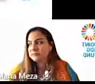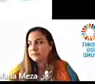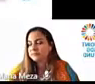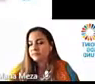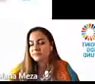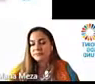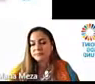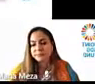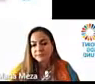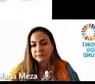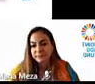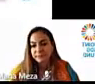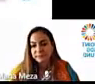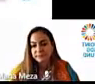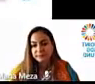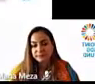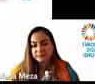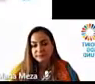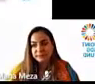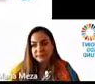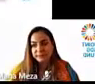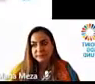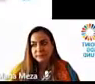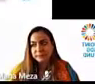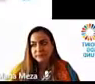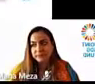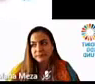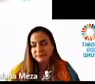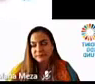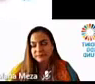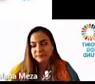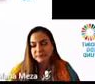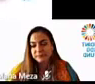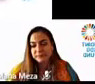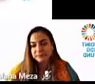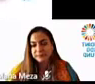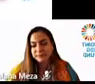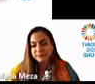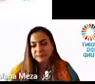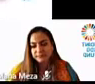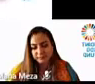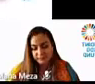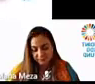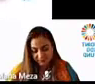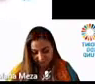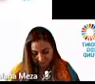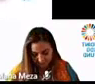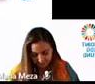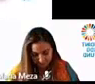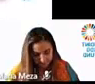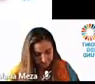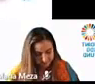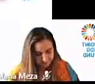be divided into What are non-reimbursable funds Or seed capital What is the objective of this